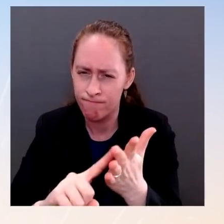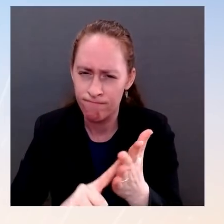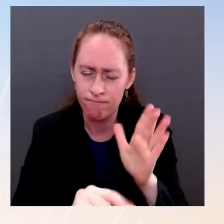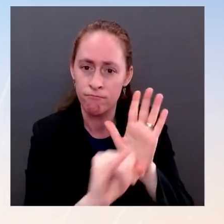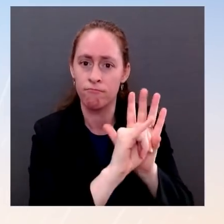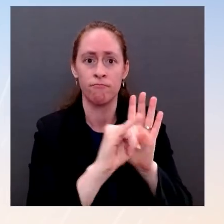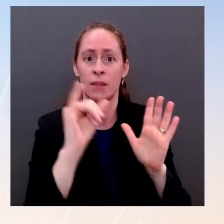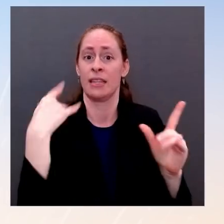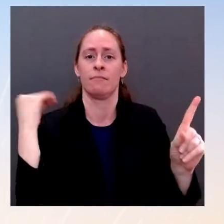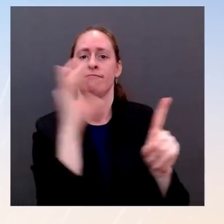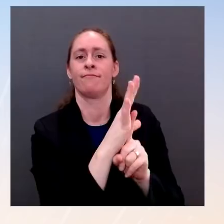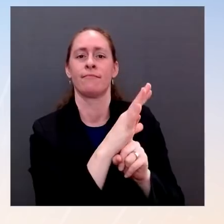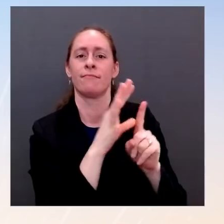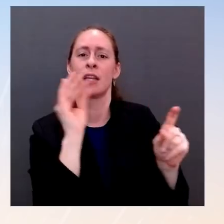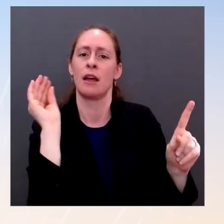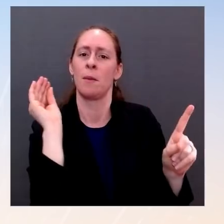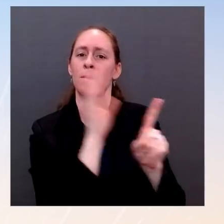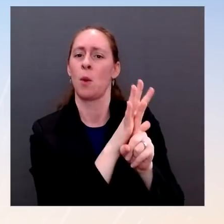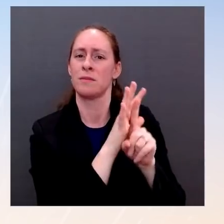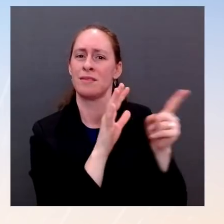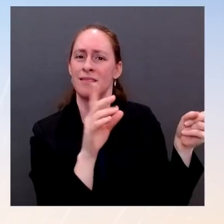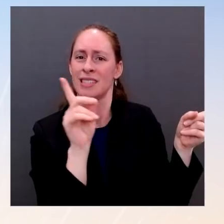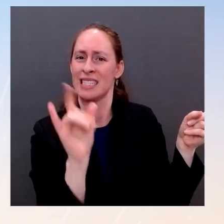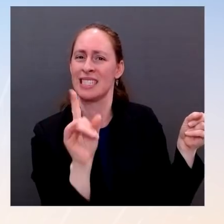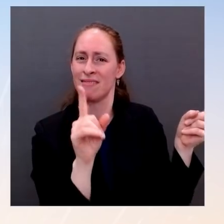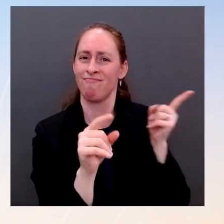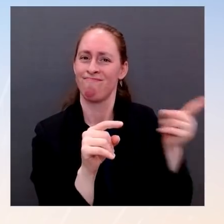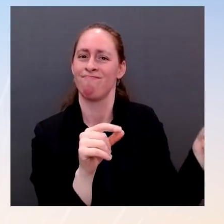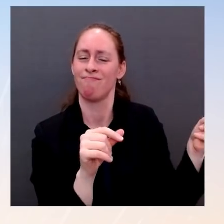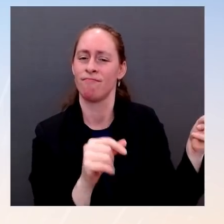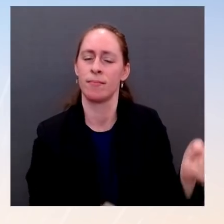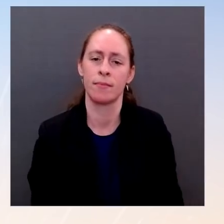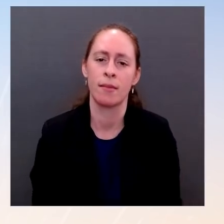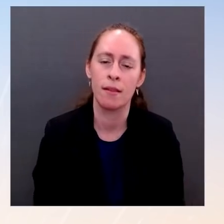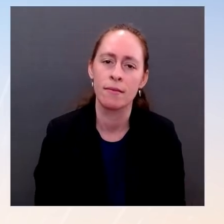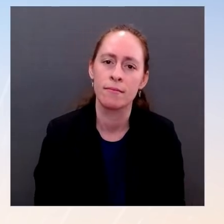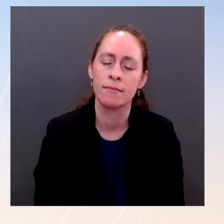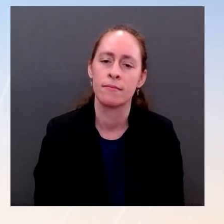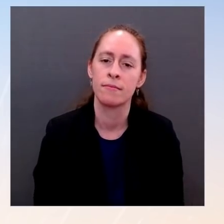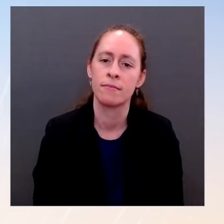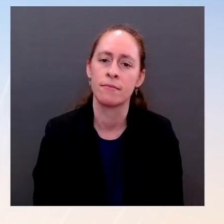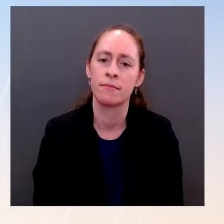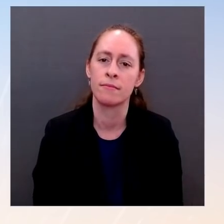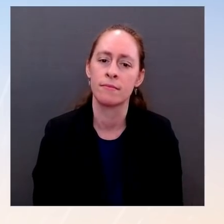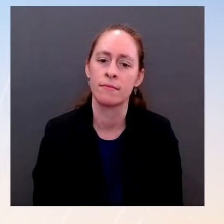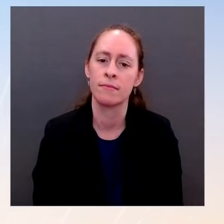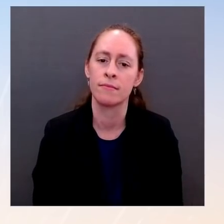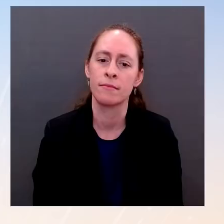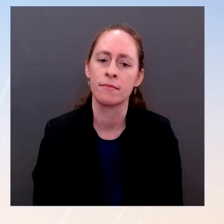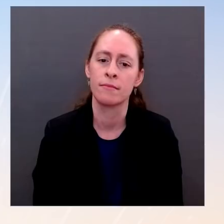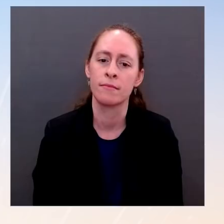when they conduct disruptive or destabilizing cyber activity. You asked how extensive that activity was.